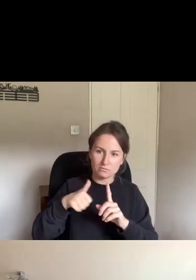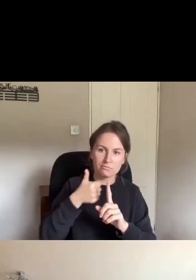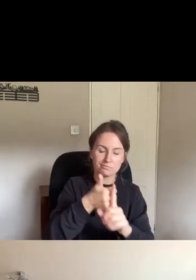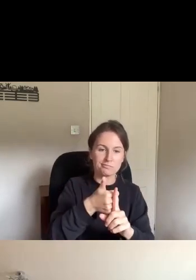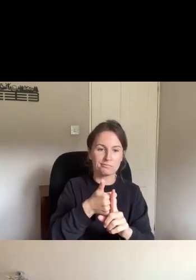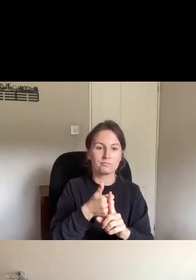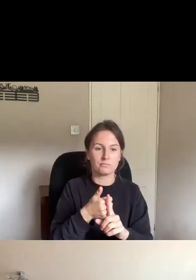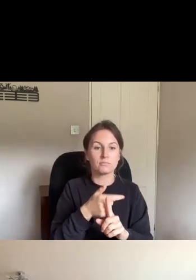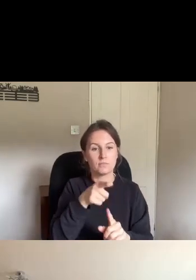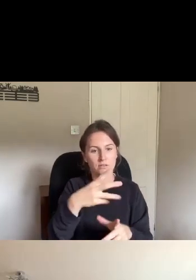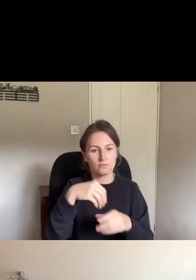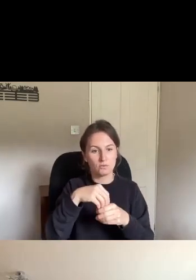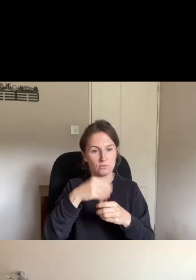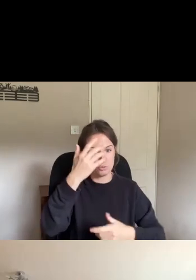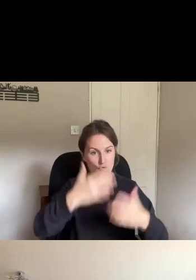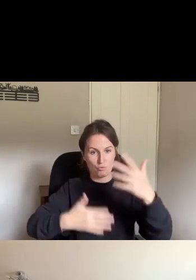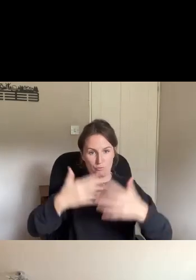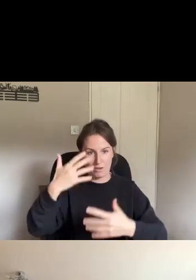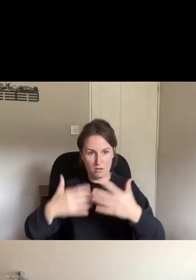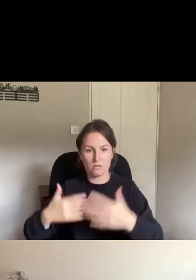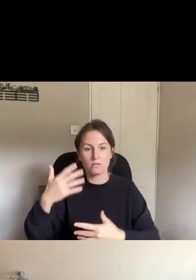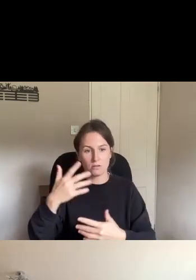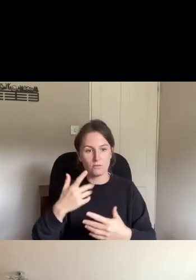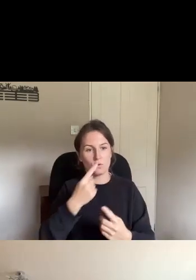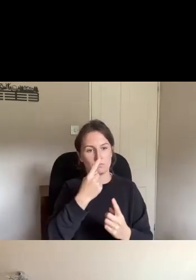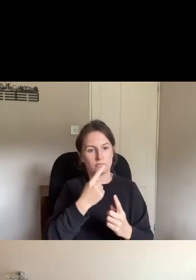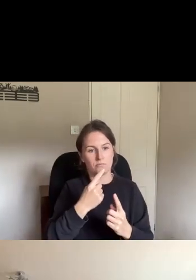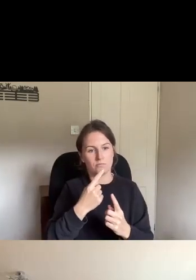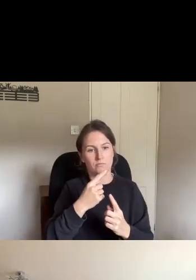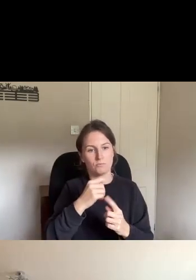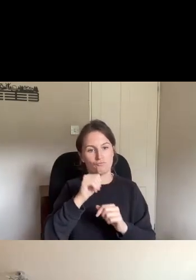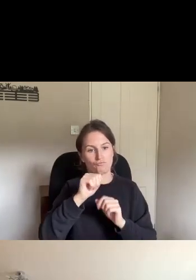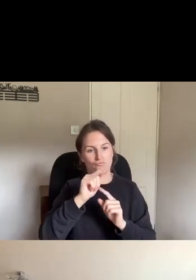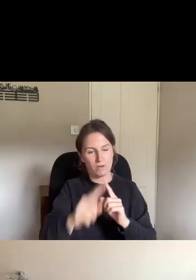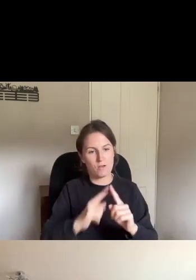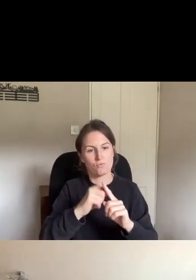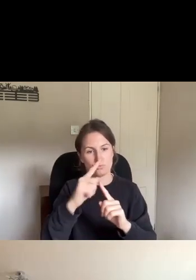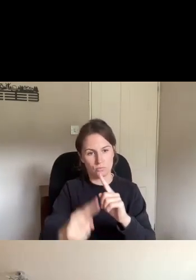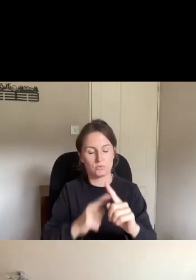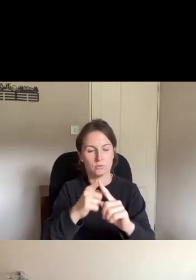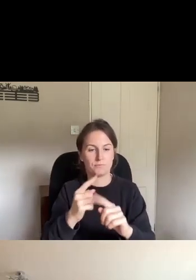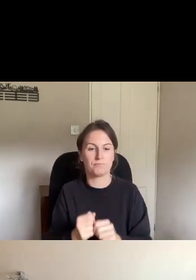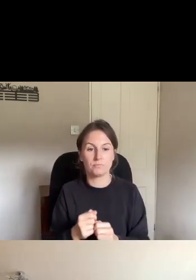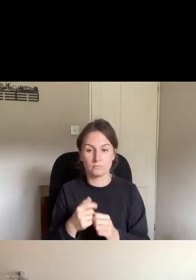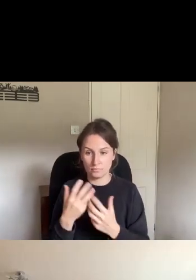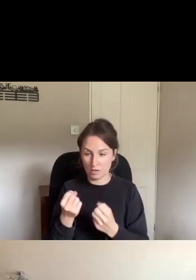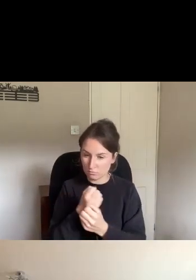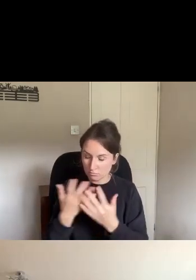with the scoring process at various rounds. With that, we've had quite a lot of questions about how we're scoring things.